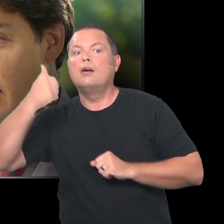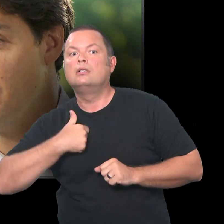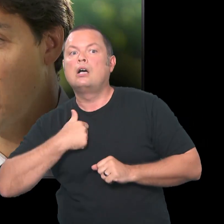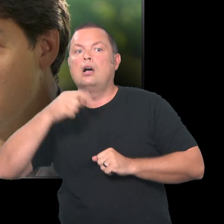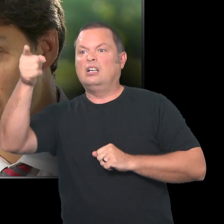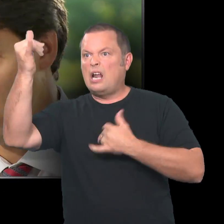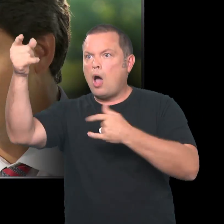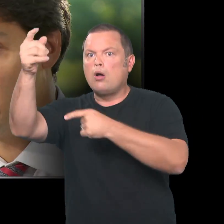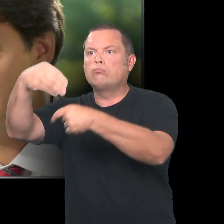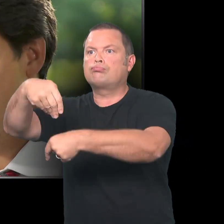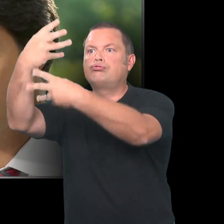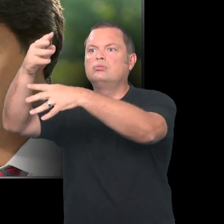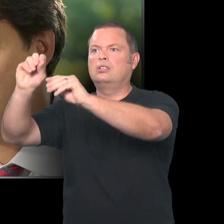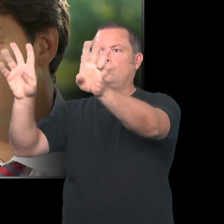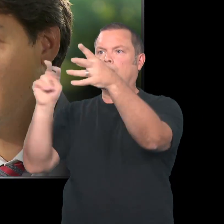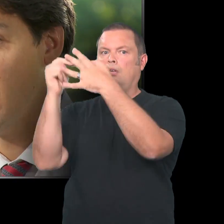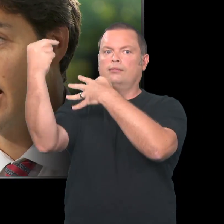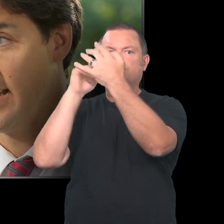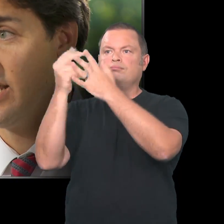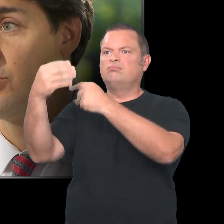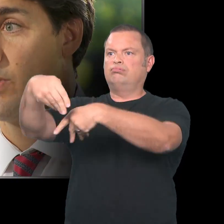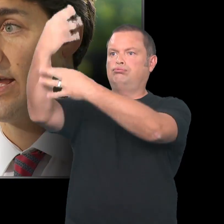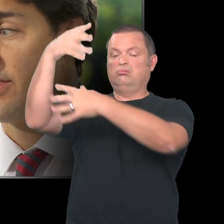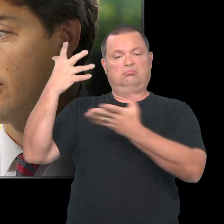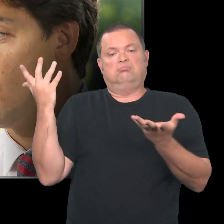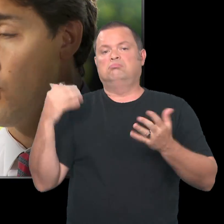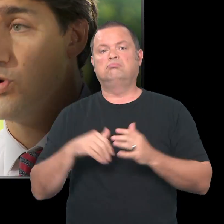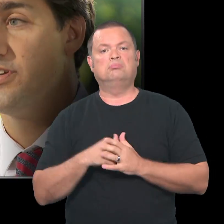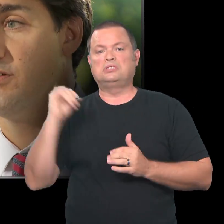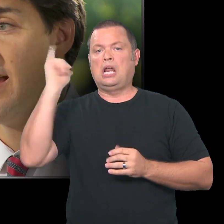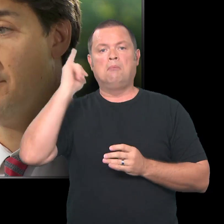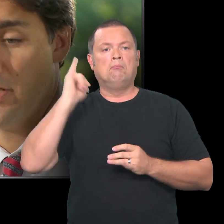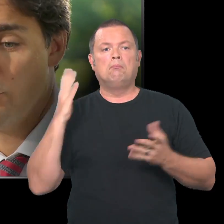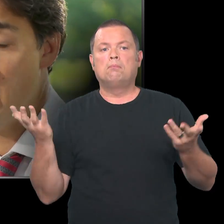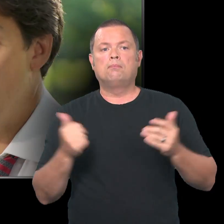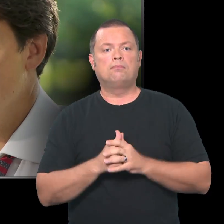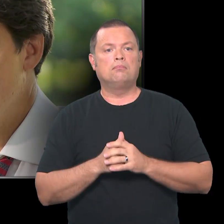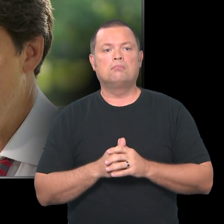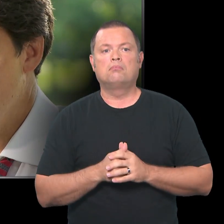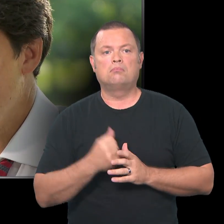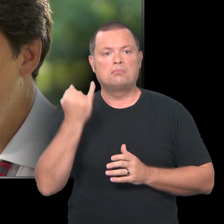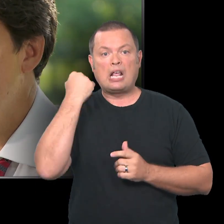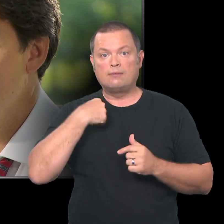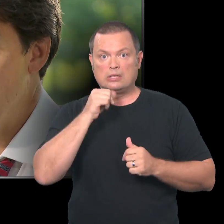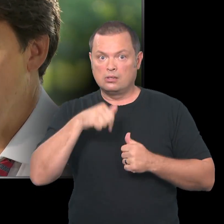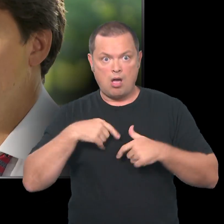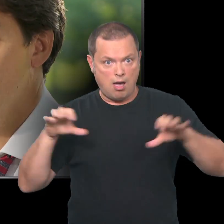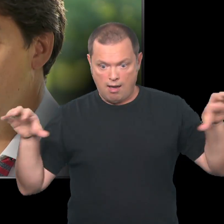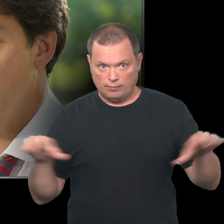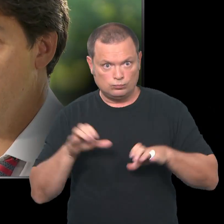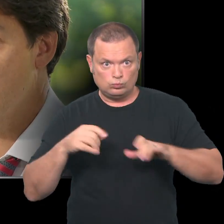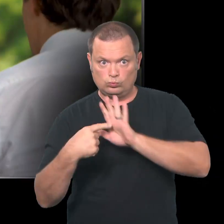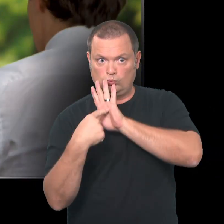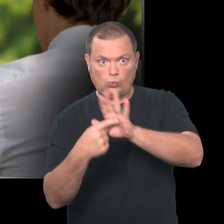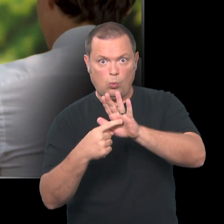and now the Parliament of Canada actually posts all of its expenses online in a way that wouldn't have happened